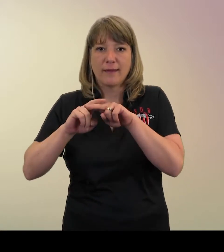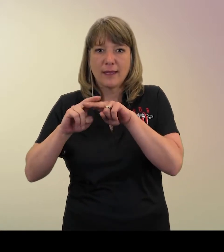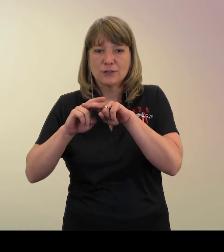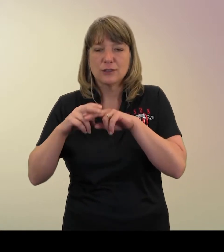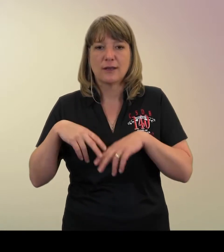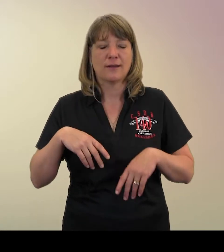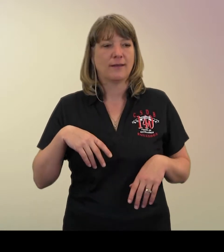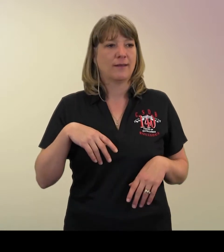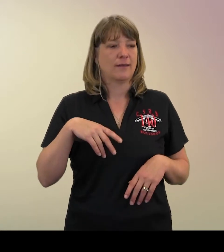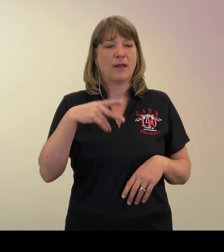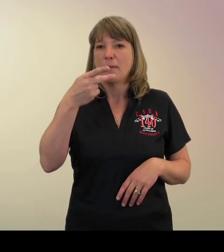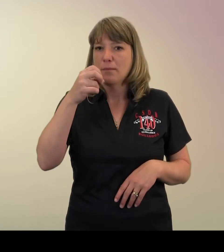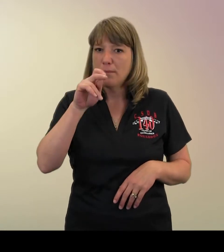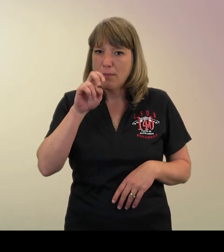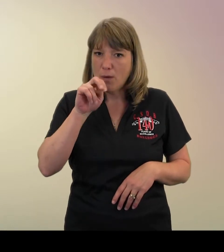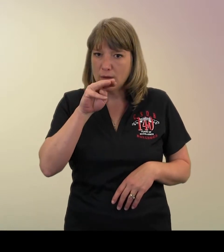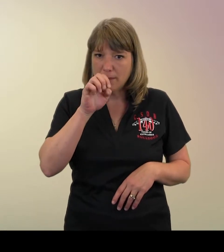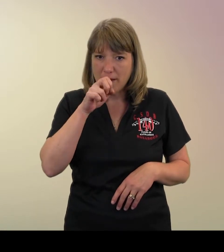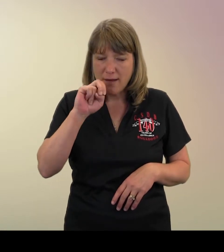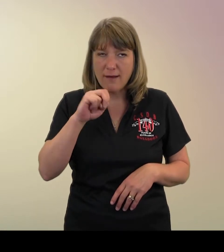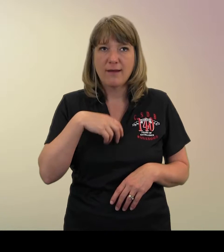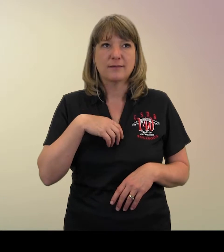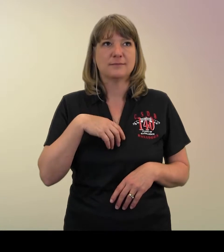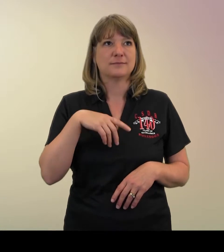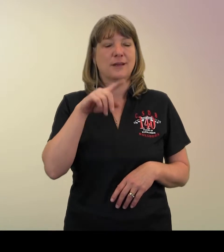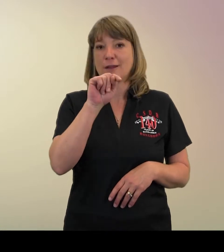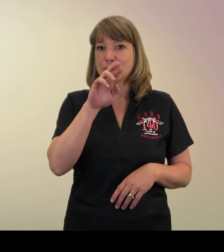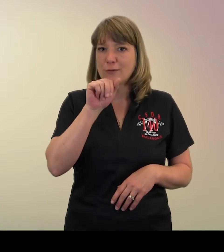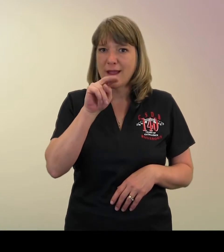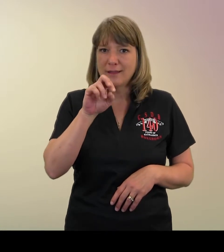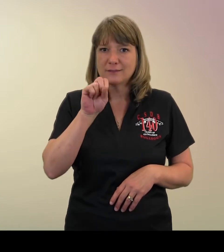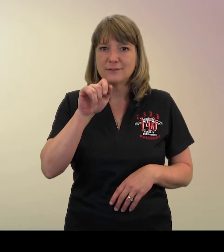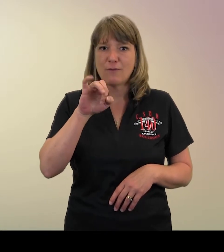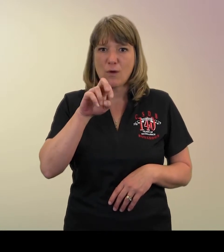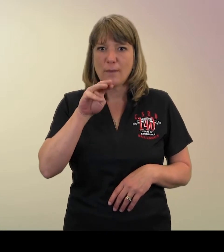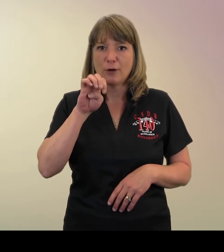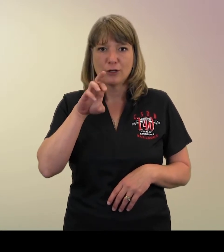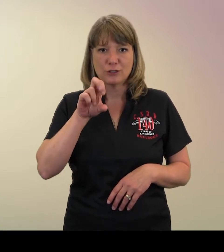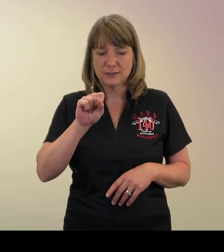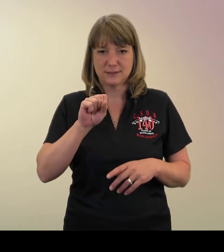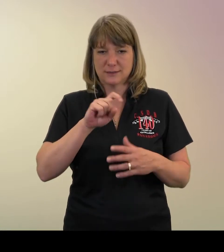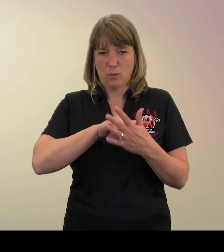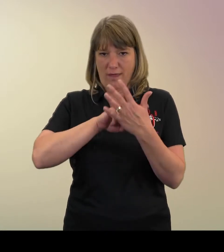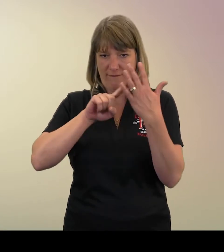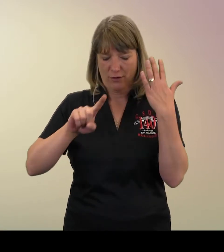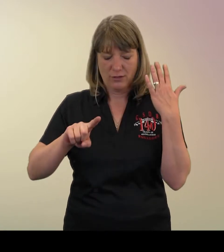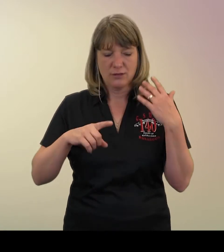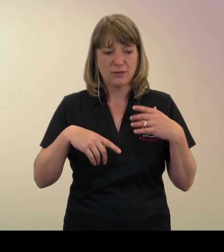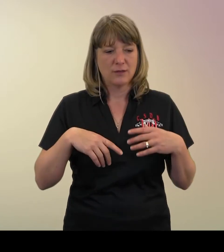or Pokemon or Transformers or whatever it may be,